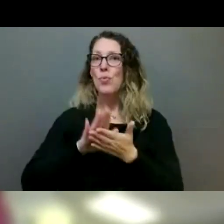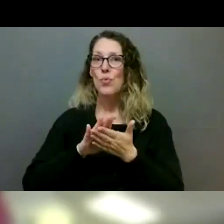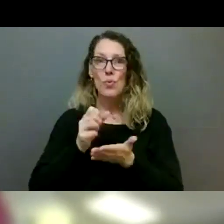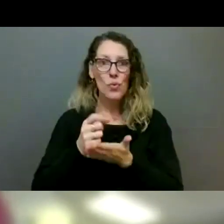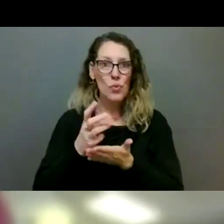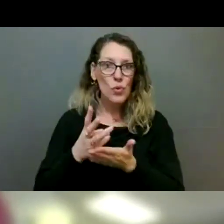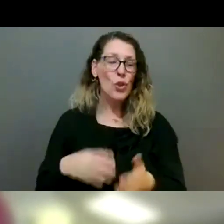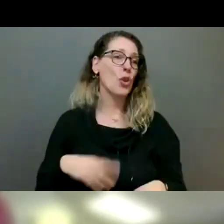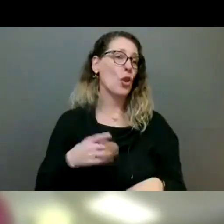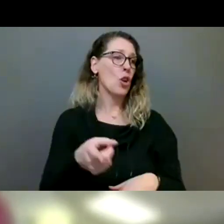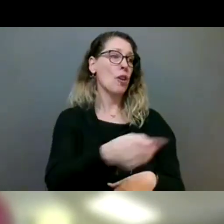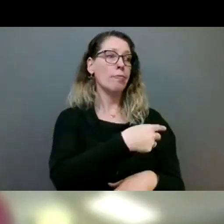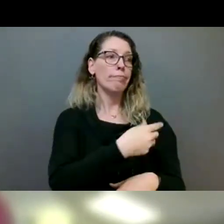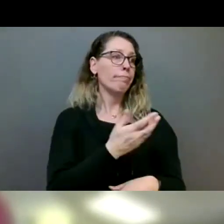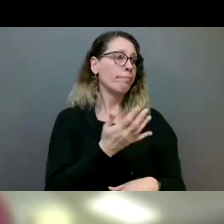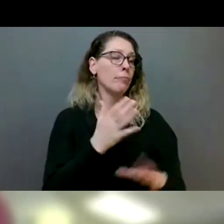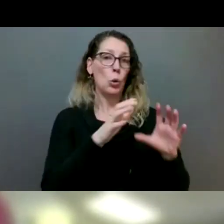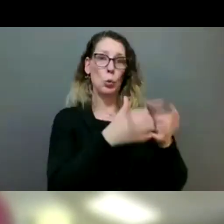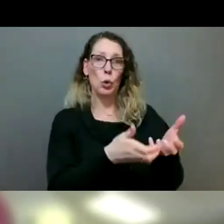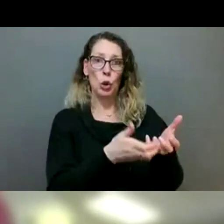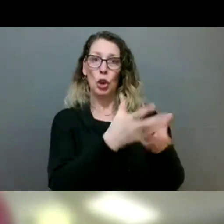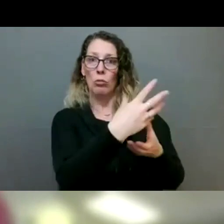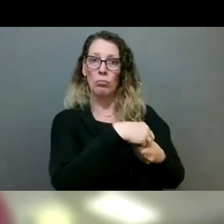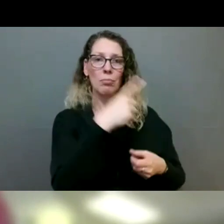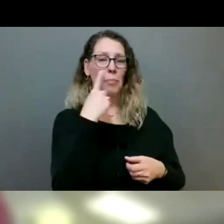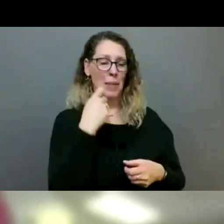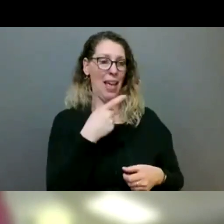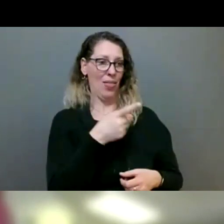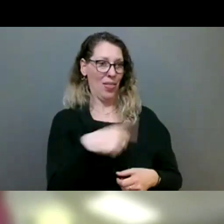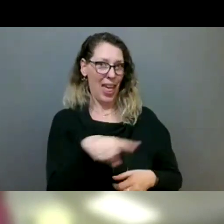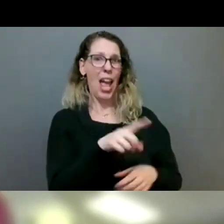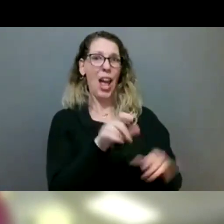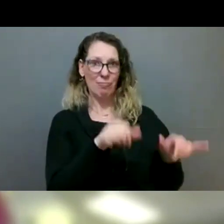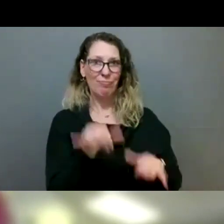getting them to those groups because they're the consistence, they're there every single day.